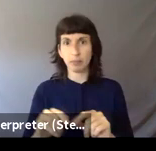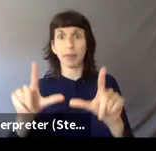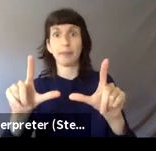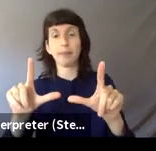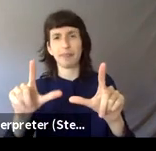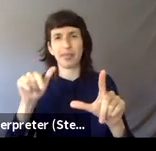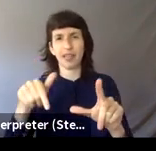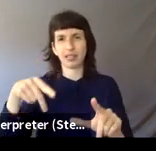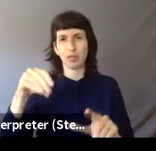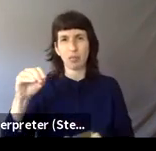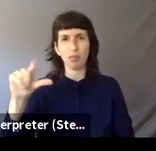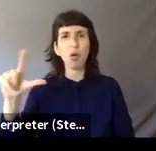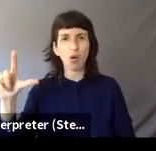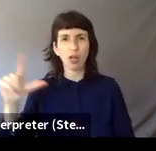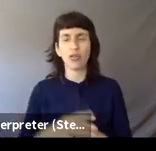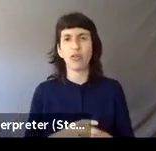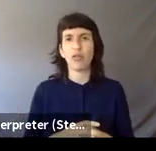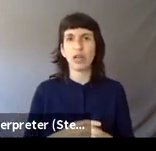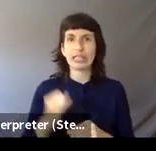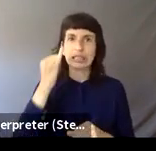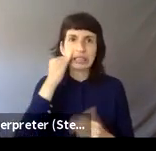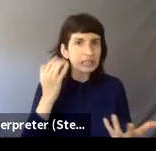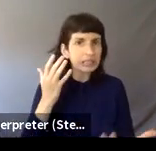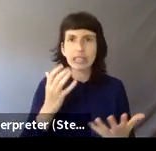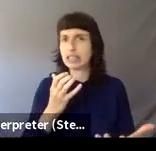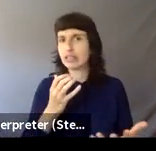Sometimes on Zoom, this is a popup window so if you can't see the poll it might be hiding behind another window. So you might have to exit full screen Zoom, or just kind of look around. It's probably